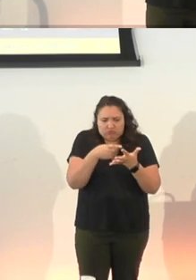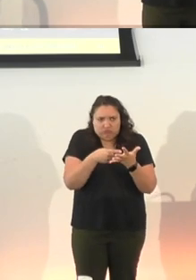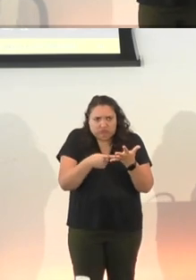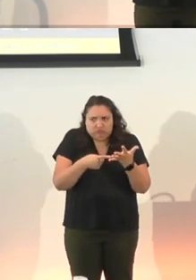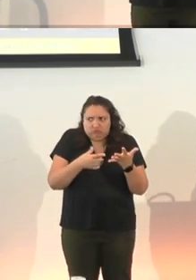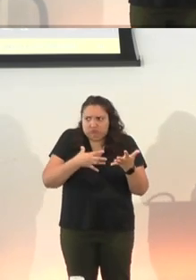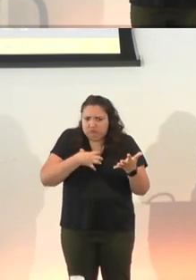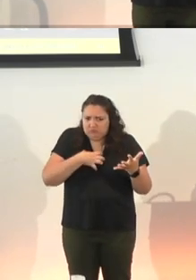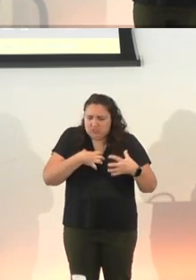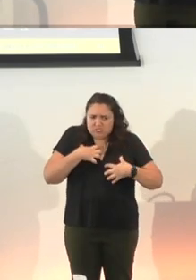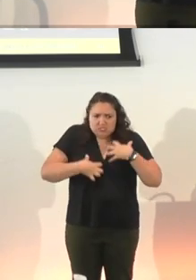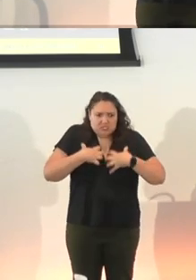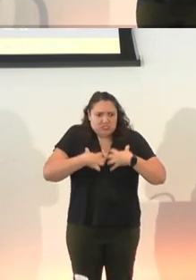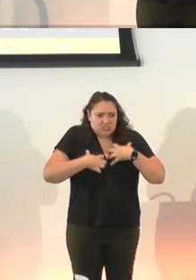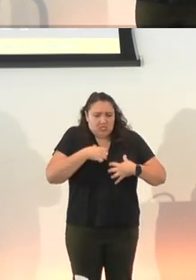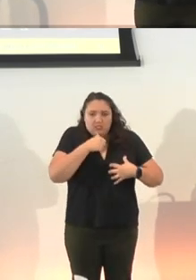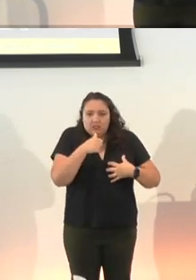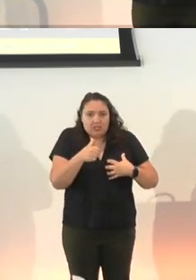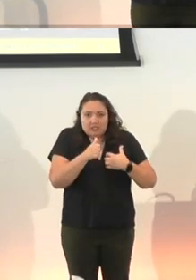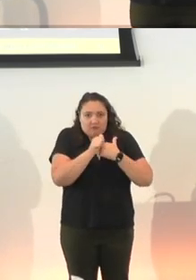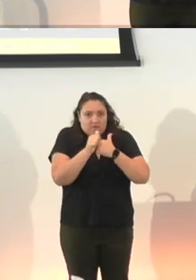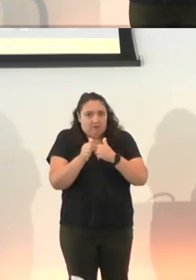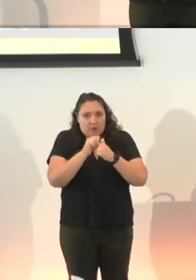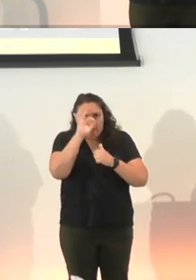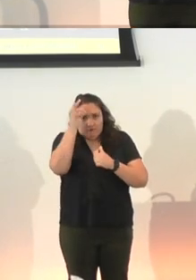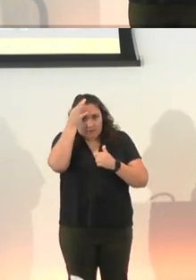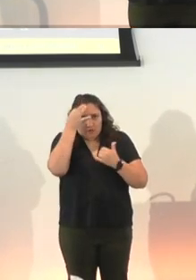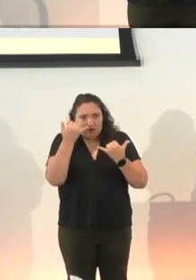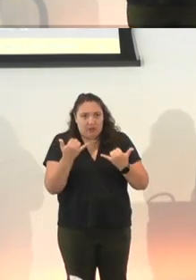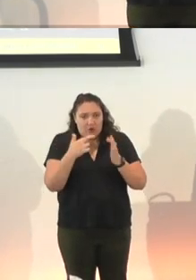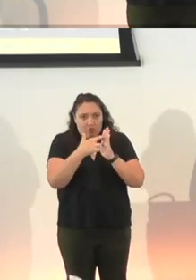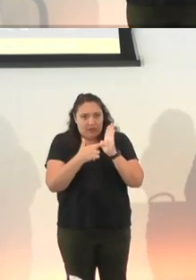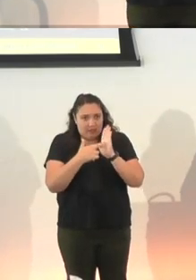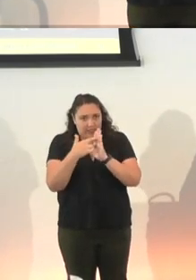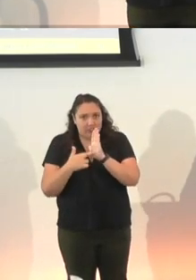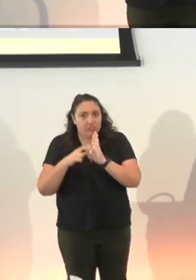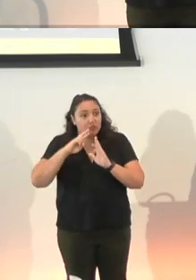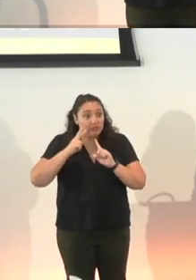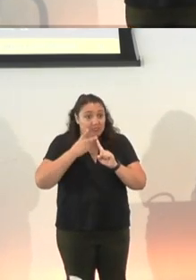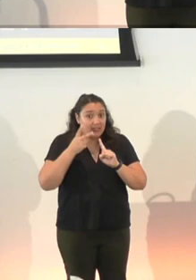that do not align with current regulations. For me, secondary research has a lot to do with the